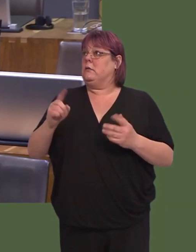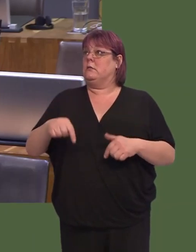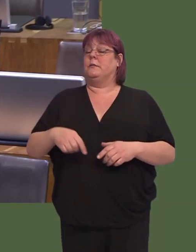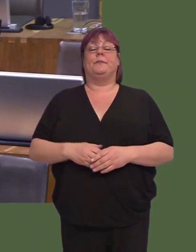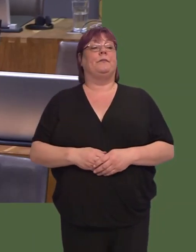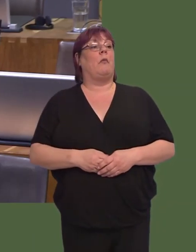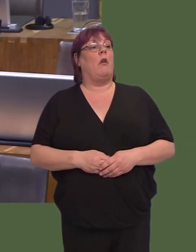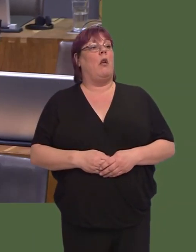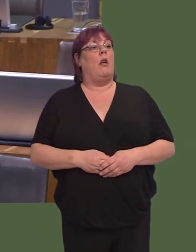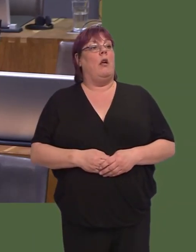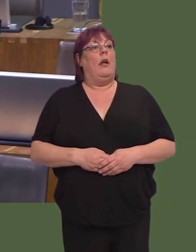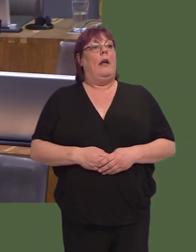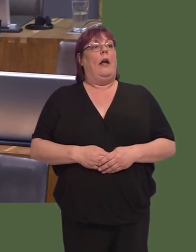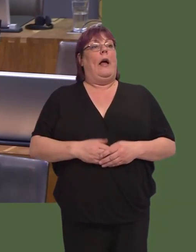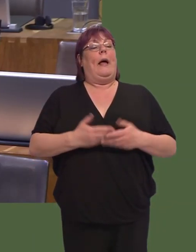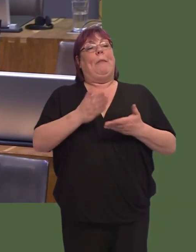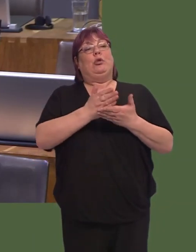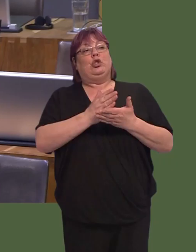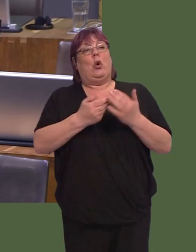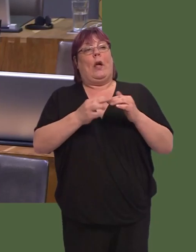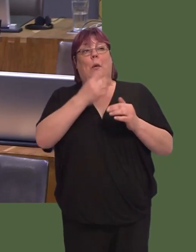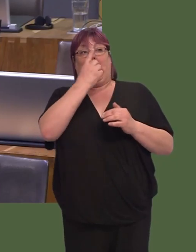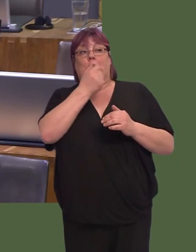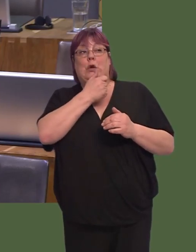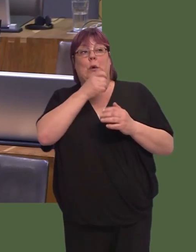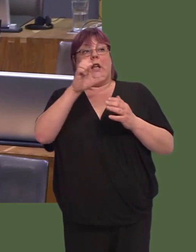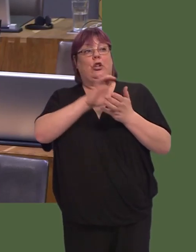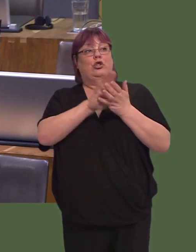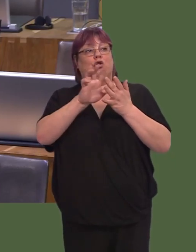I'm not too sure about china ones, but I know that David Melding has heard me on one of